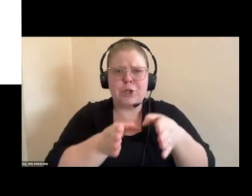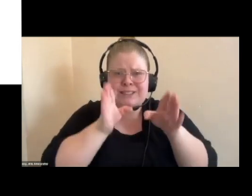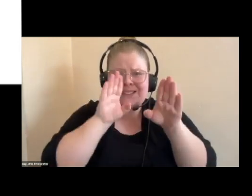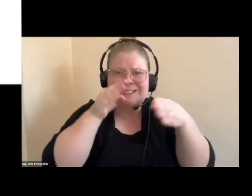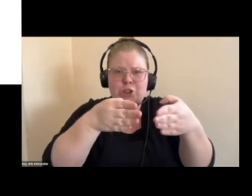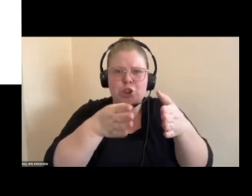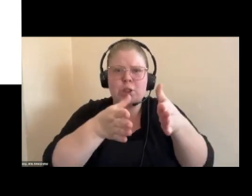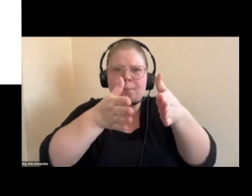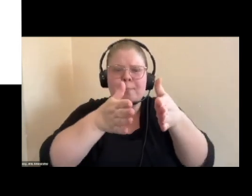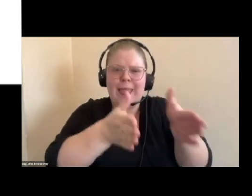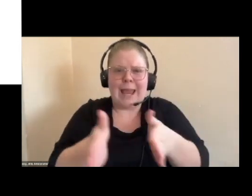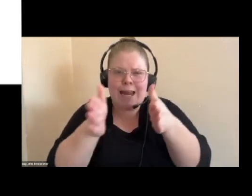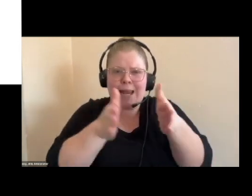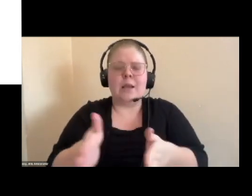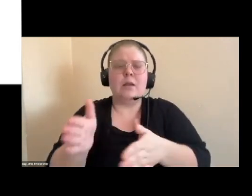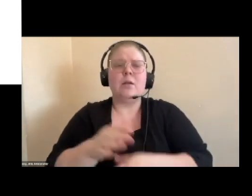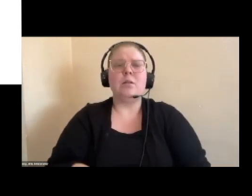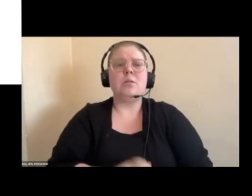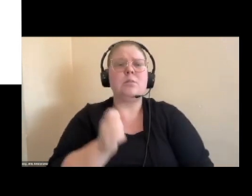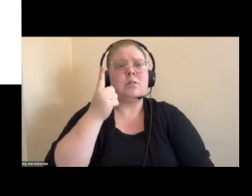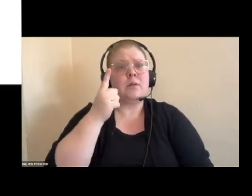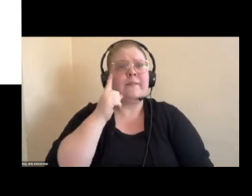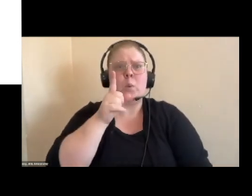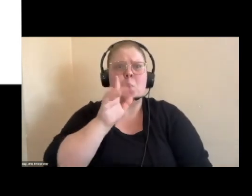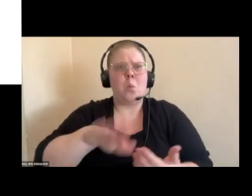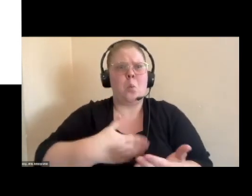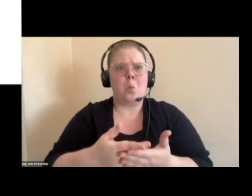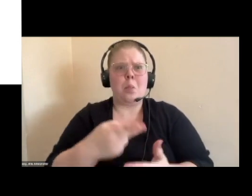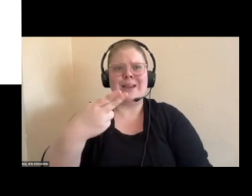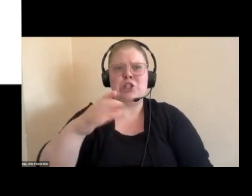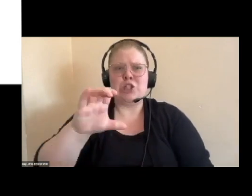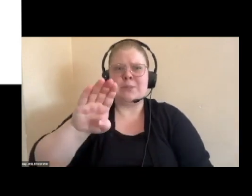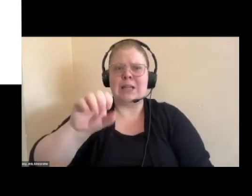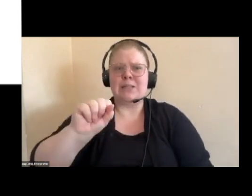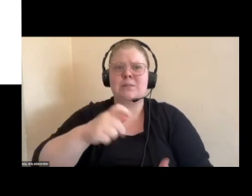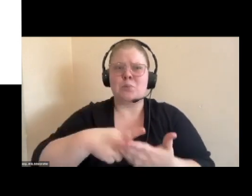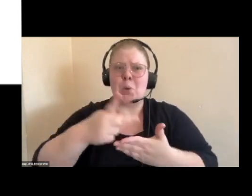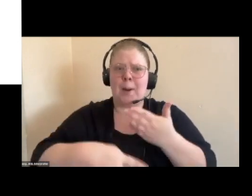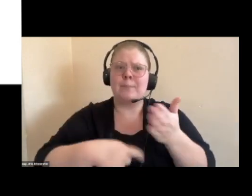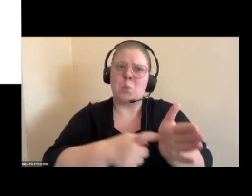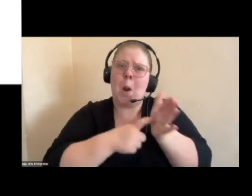in all Medicaid HCBS programs, but we don't know a lot about